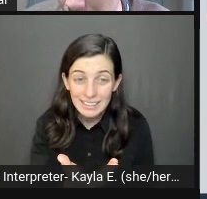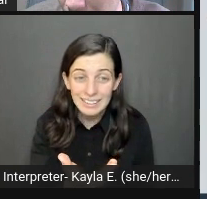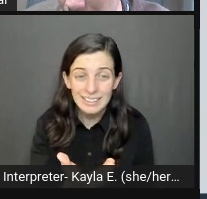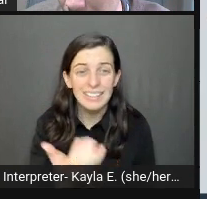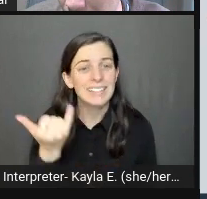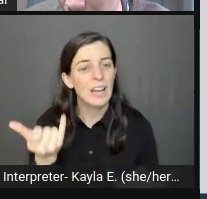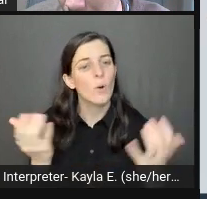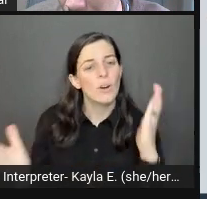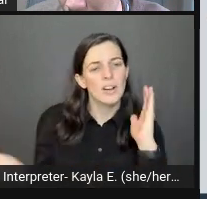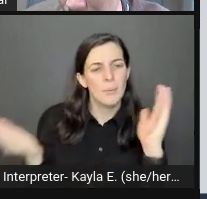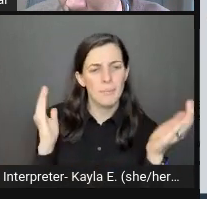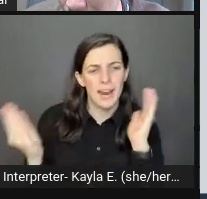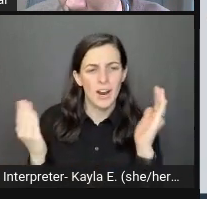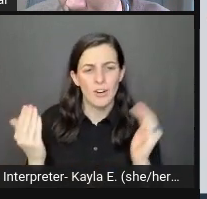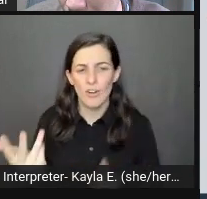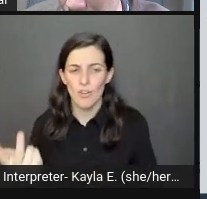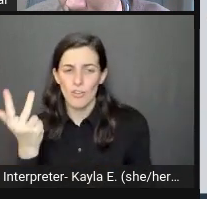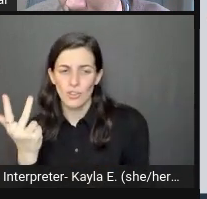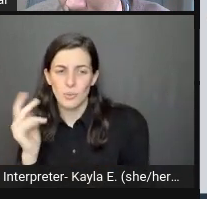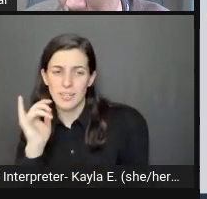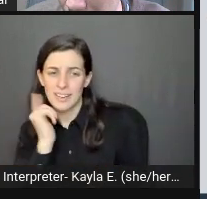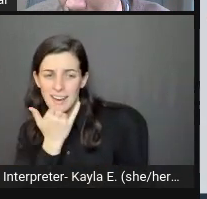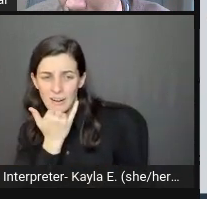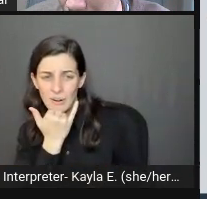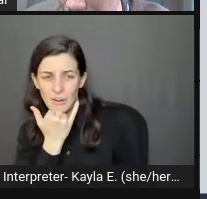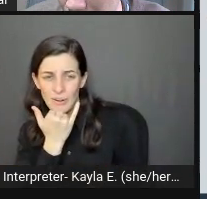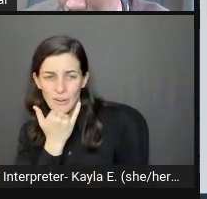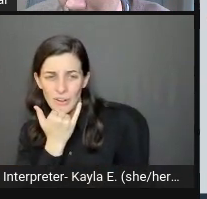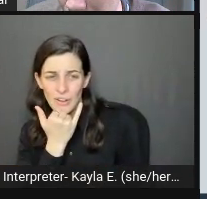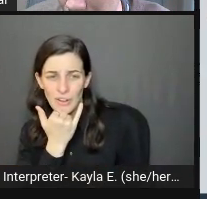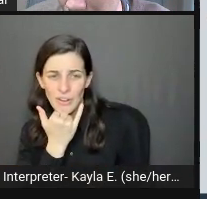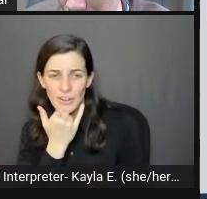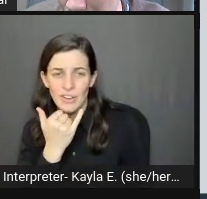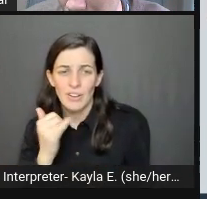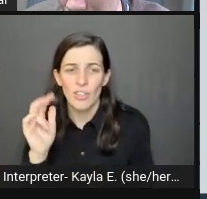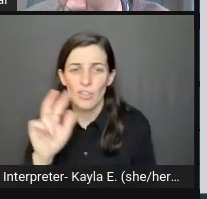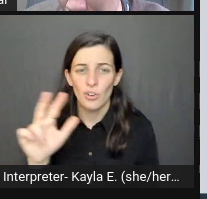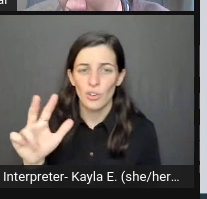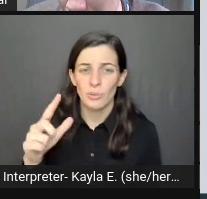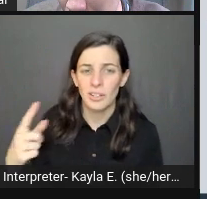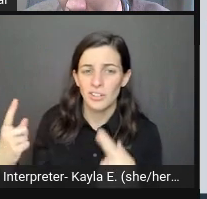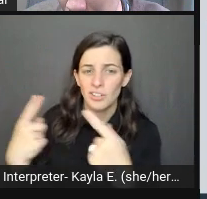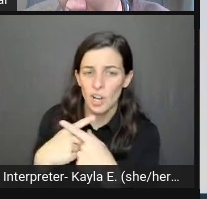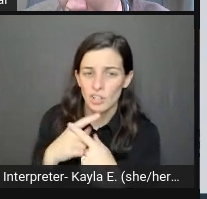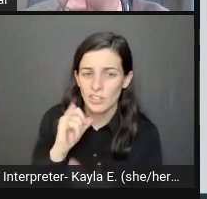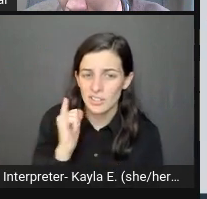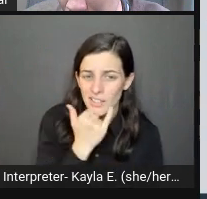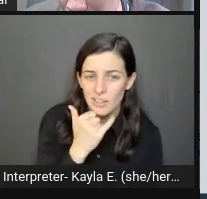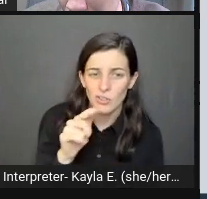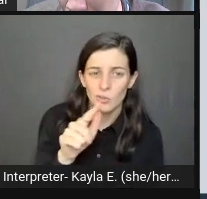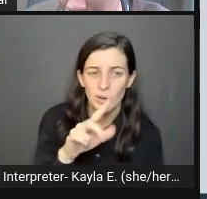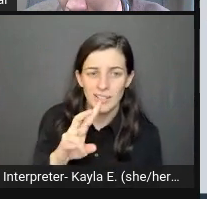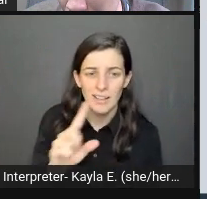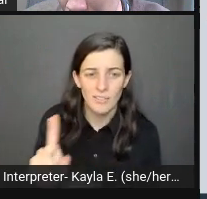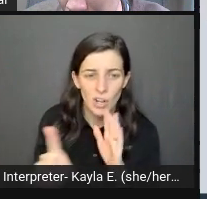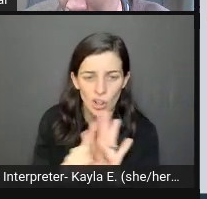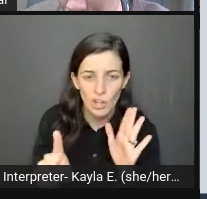We have three errors, 33 contrast errors, 27 words, 29 feets, 18 elements.